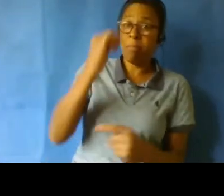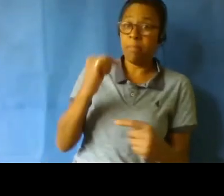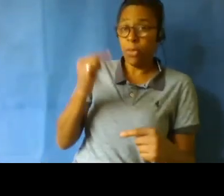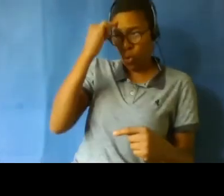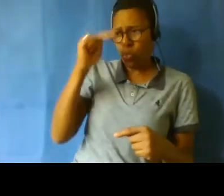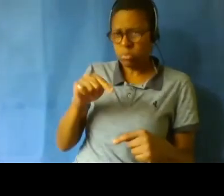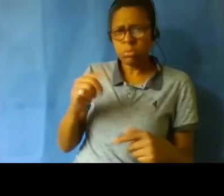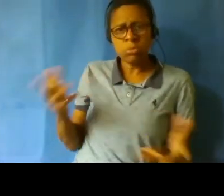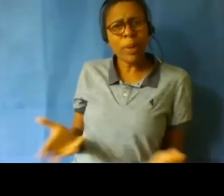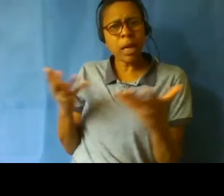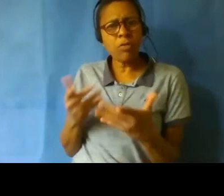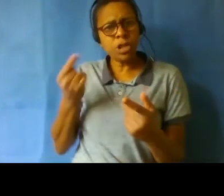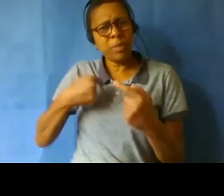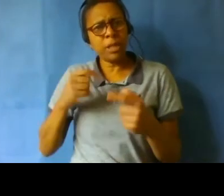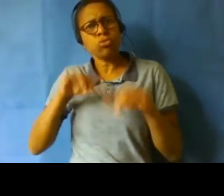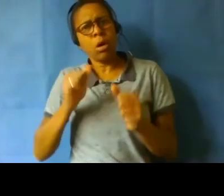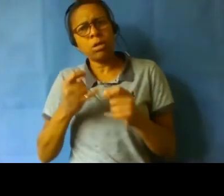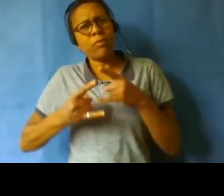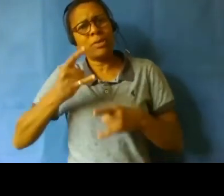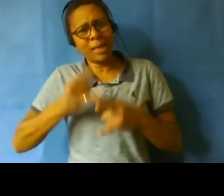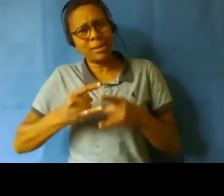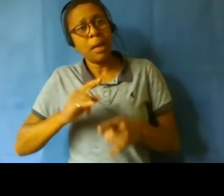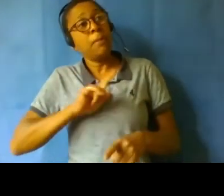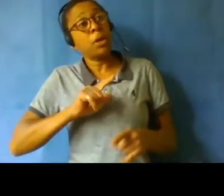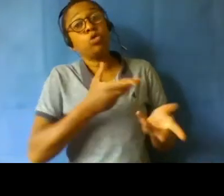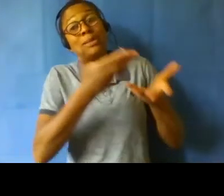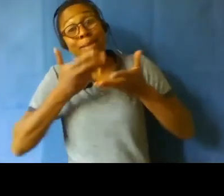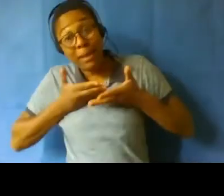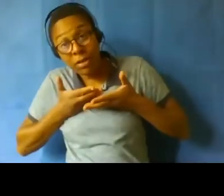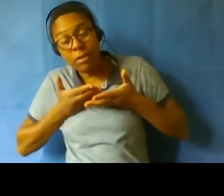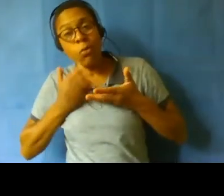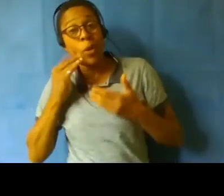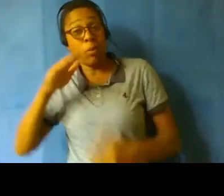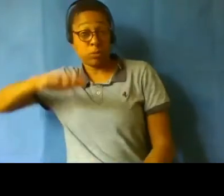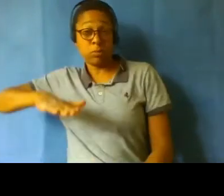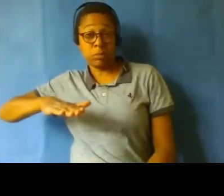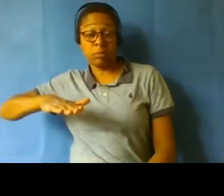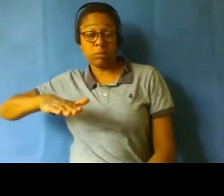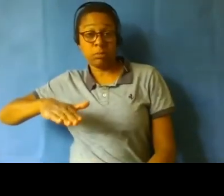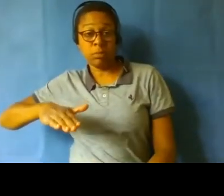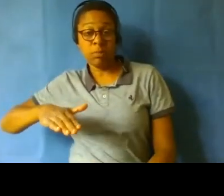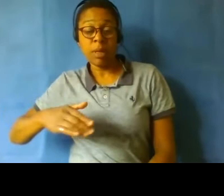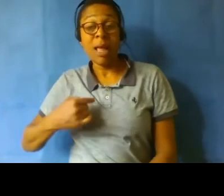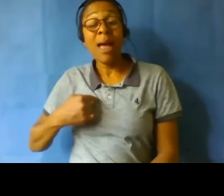because it was given to us at such a young age I think the idea that this protects you for your whole life even when you get older and get married it